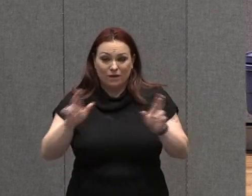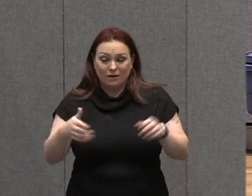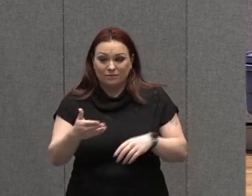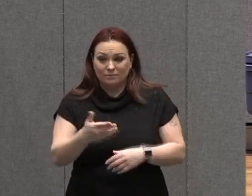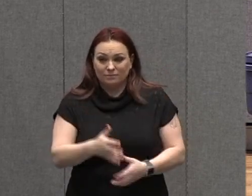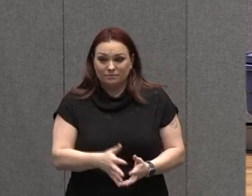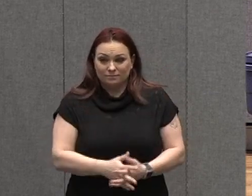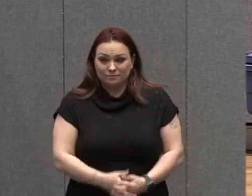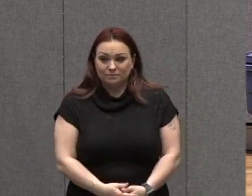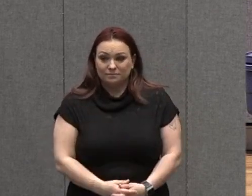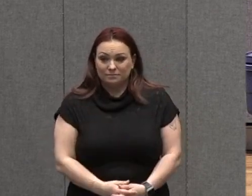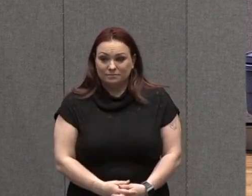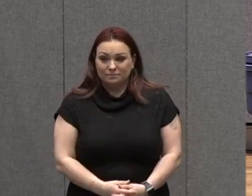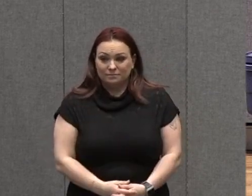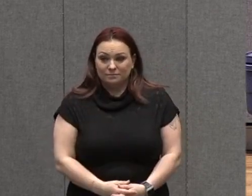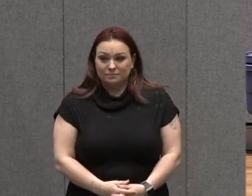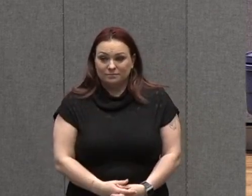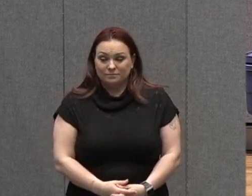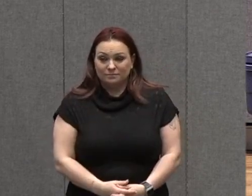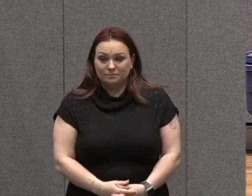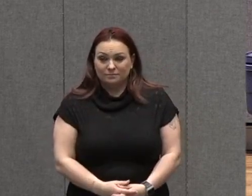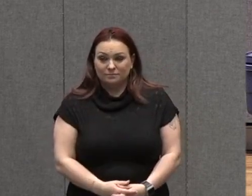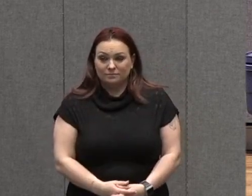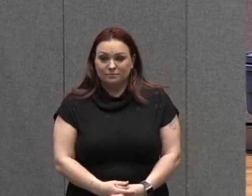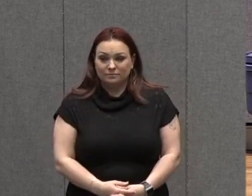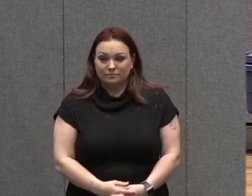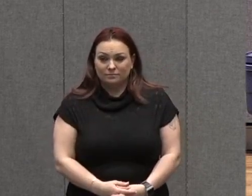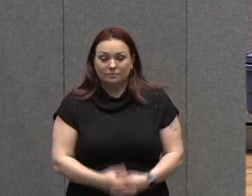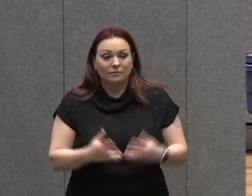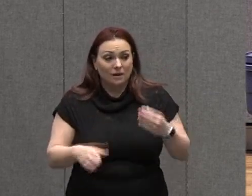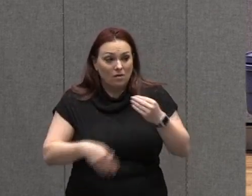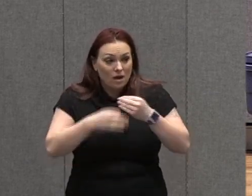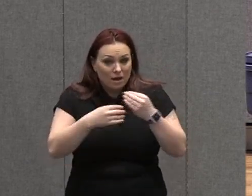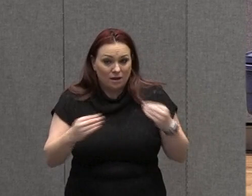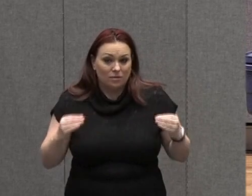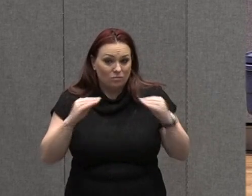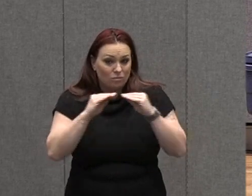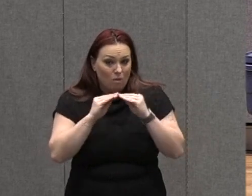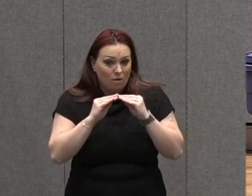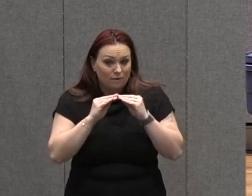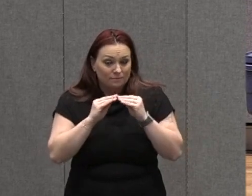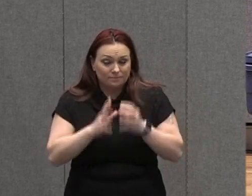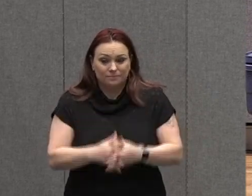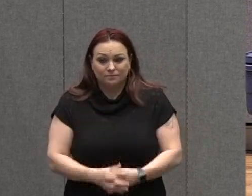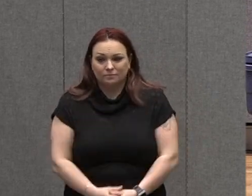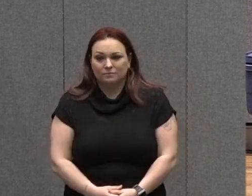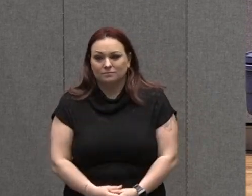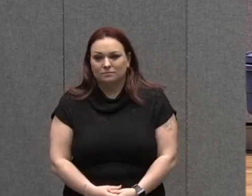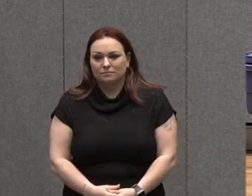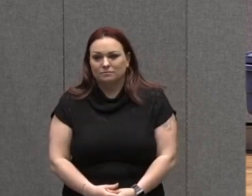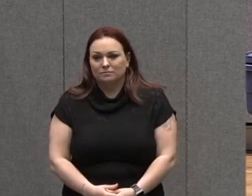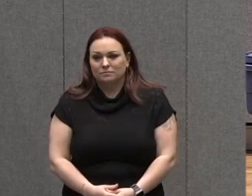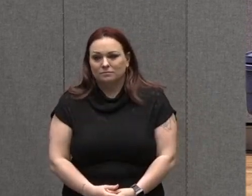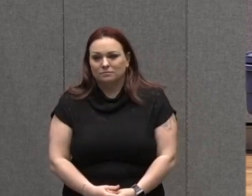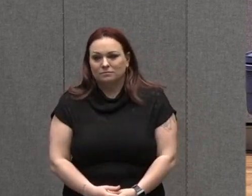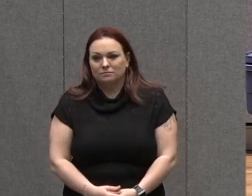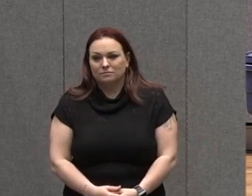(clapping to the rhythm) All right cool lets add more though. We're gonna do more. So I have a new rhythm.